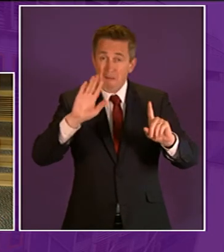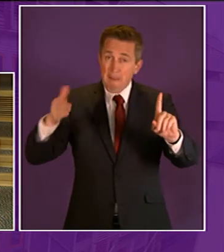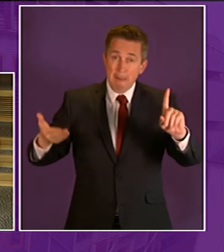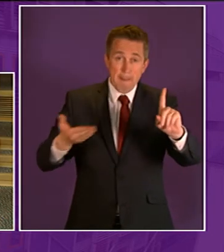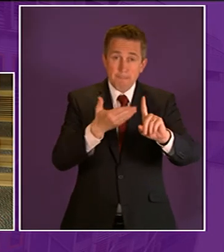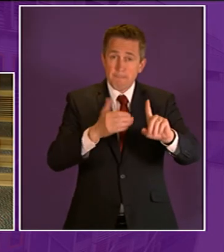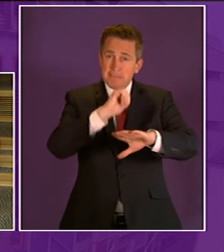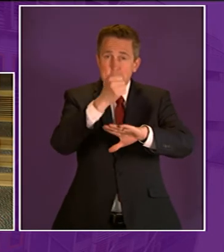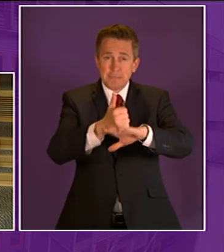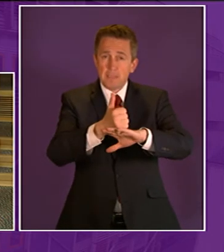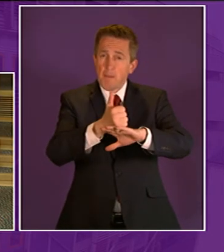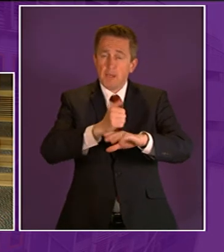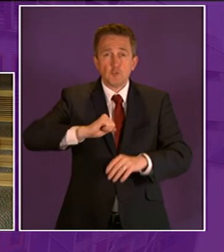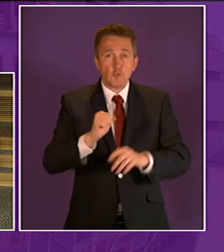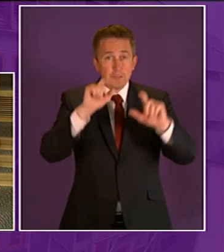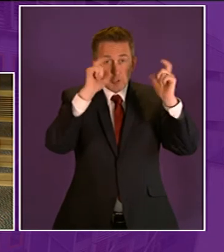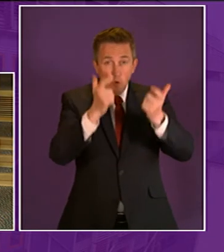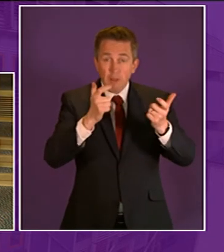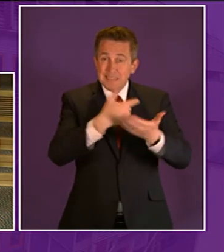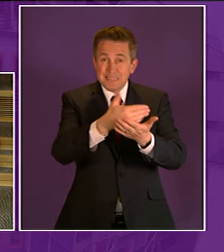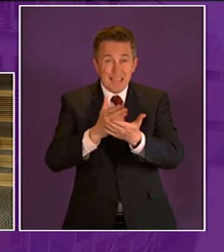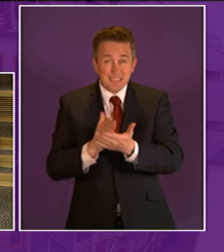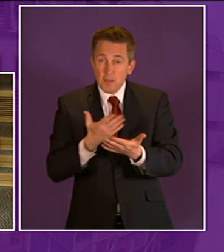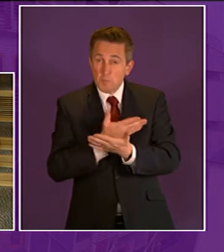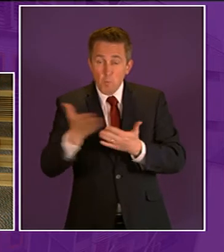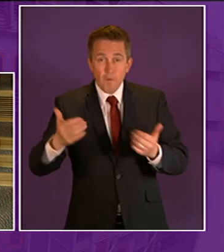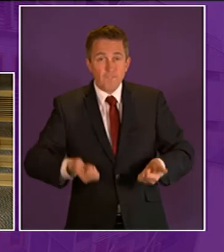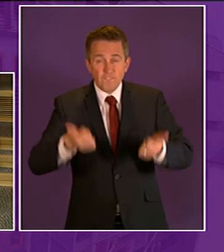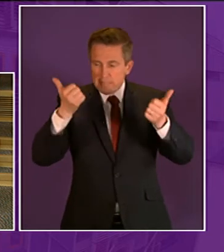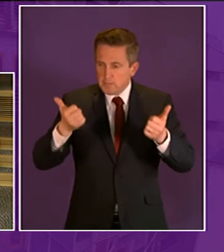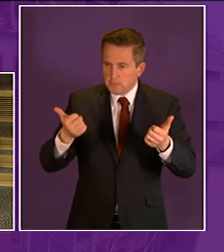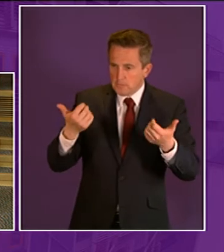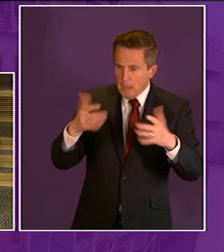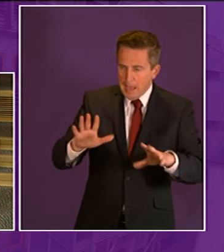sector that is more efficient and effective and that is able to meet stretching measures and outcomes.